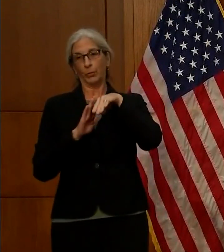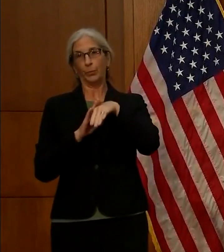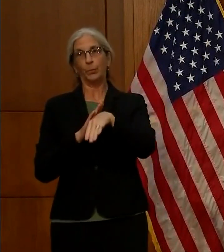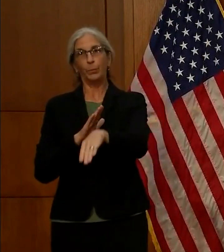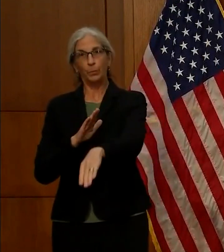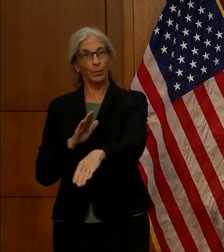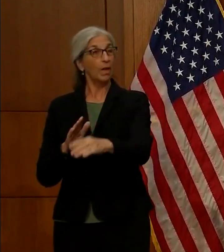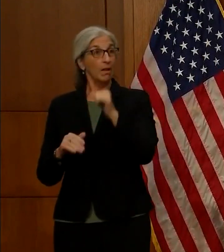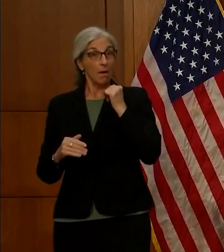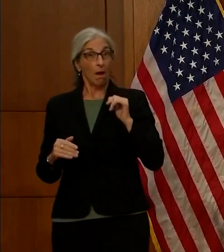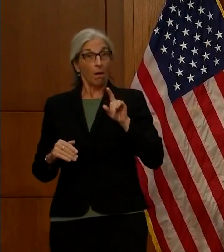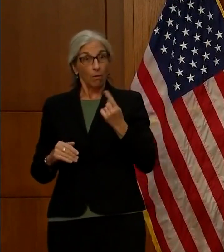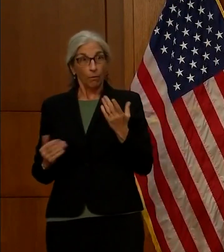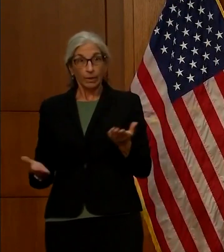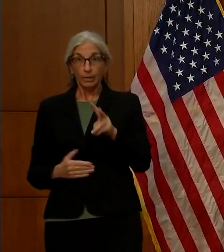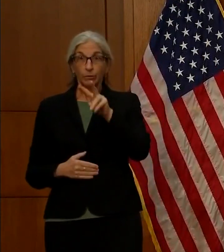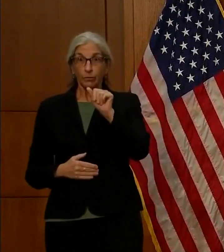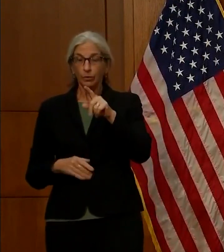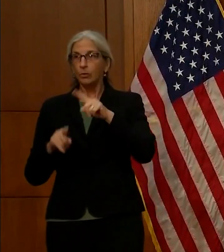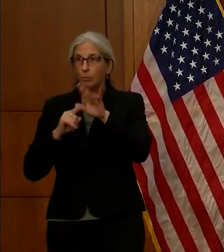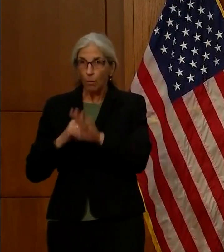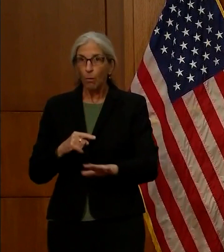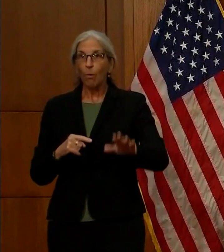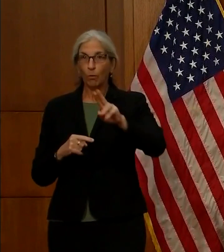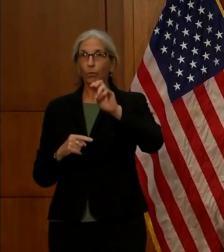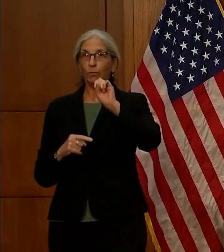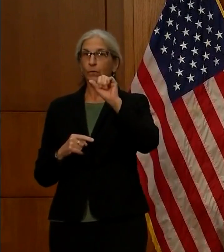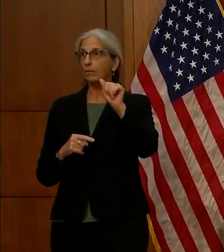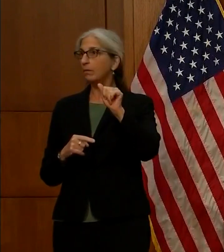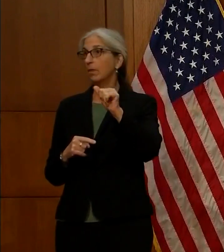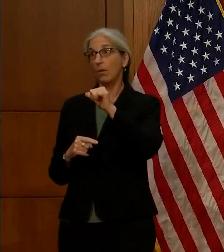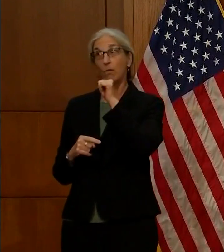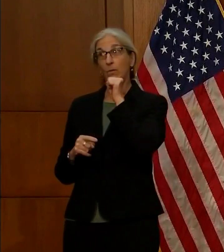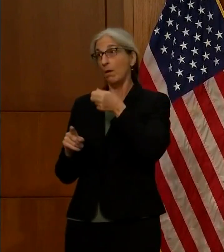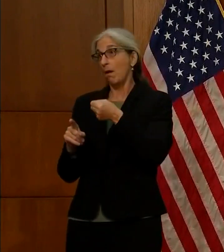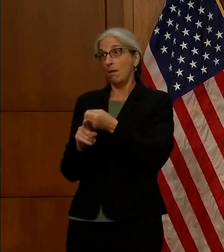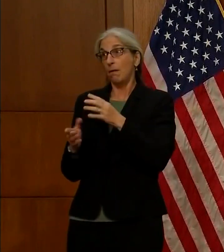CERTAINLY HAS TO BE A TREND. NOT ONLY VIRGINIA BUT